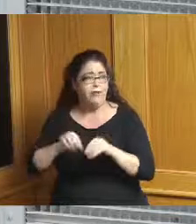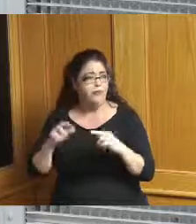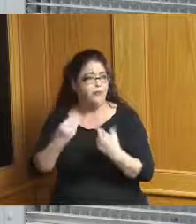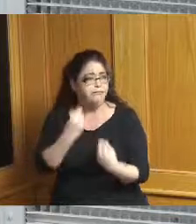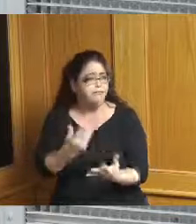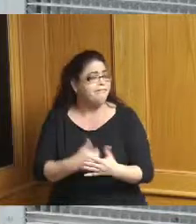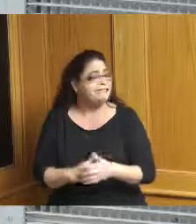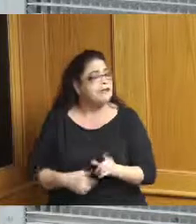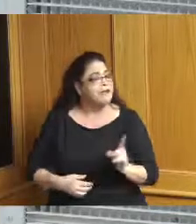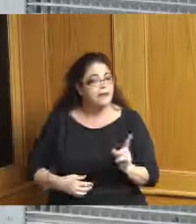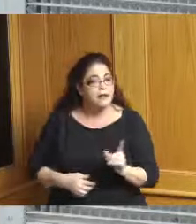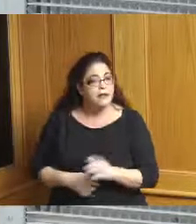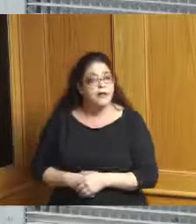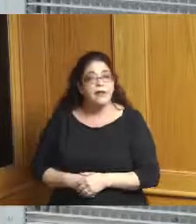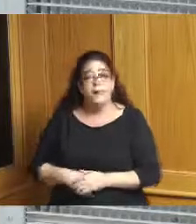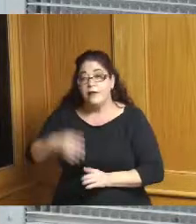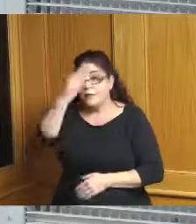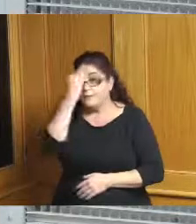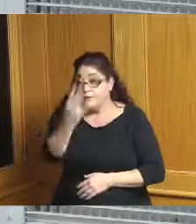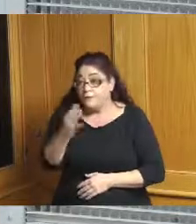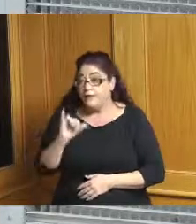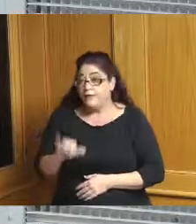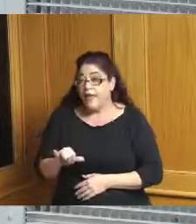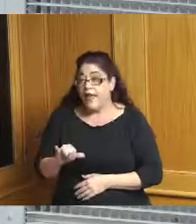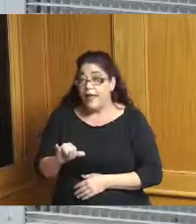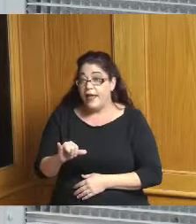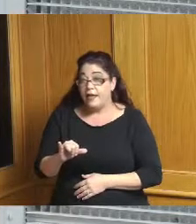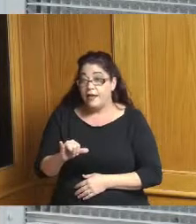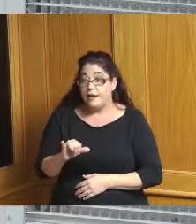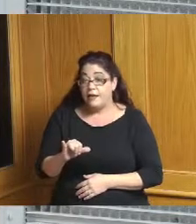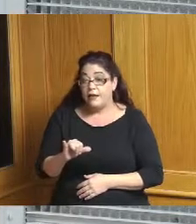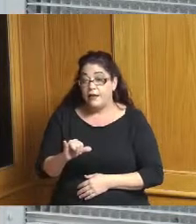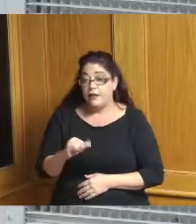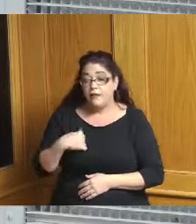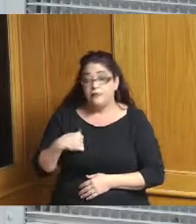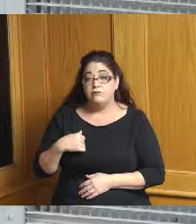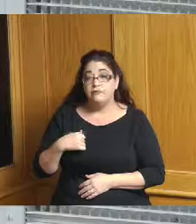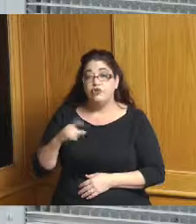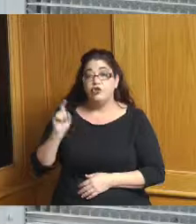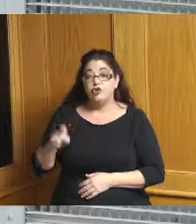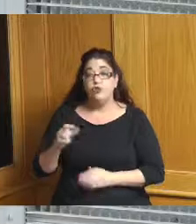for let you know that yeah I'm sure you do but they should be recognized for the work they do